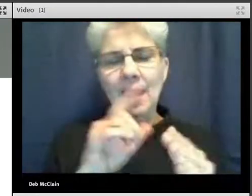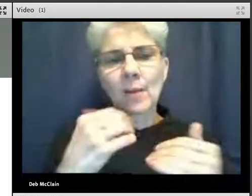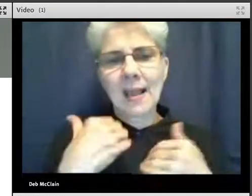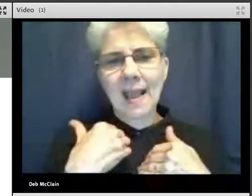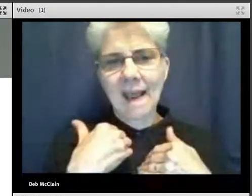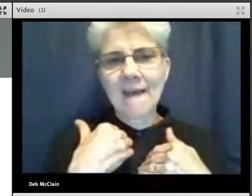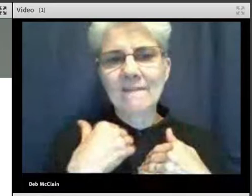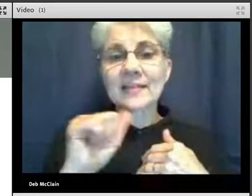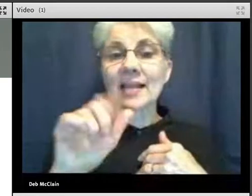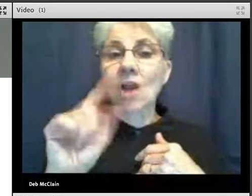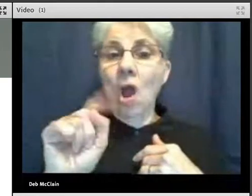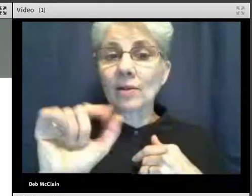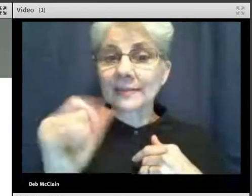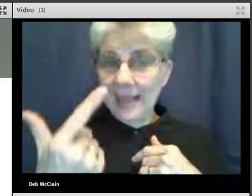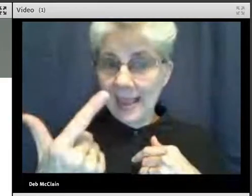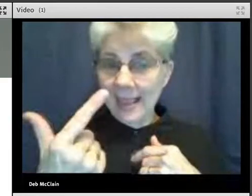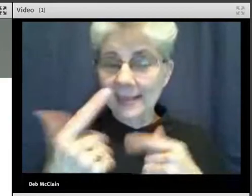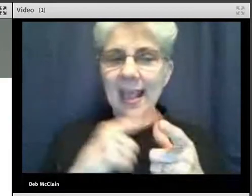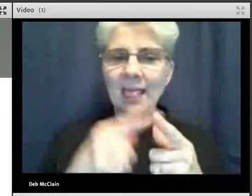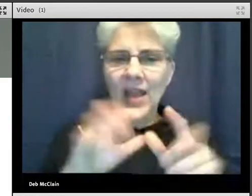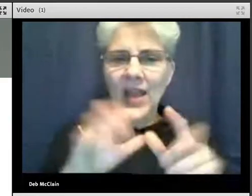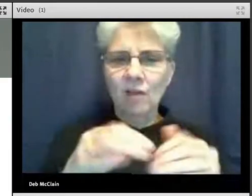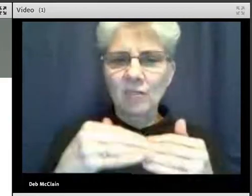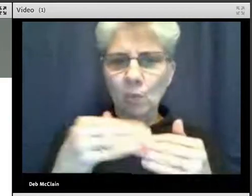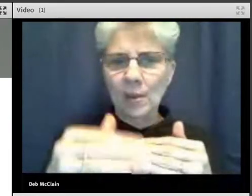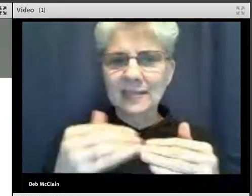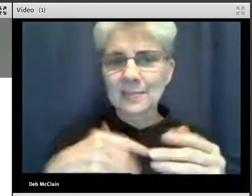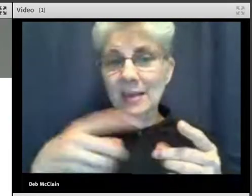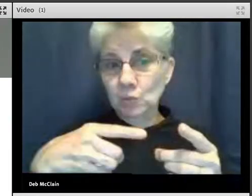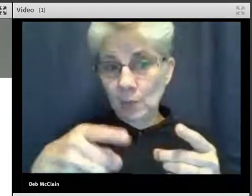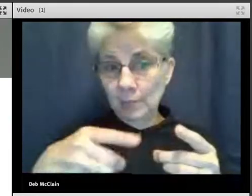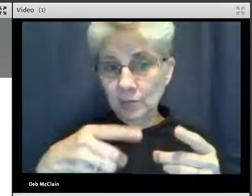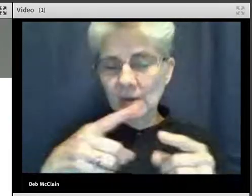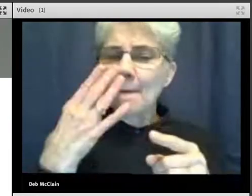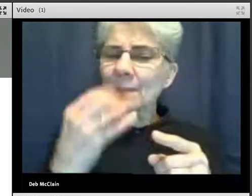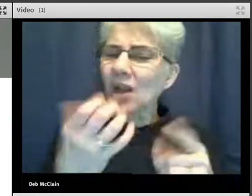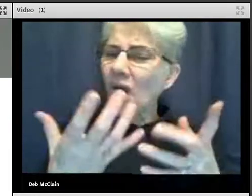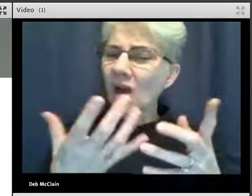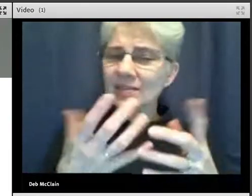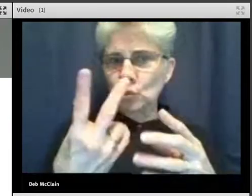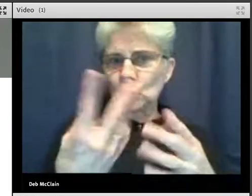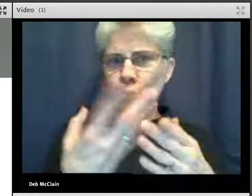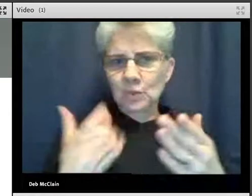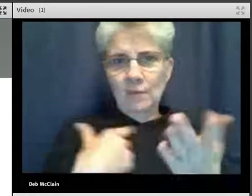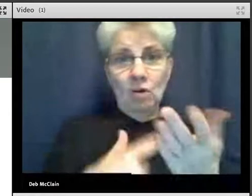I would do this, I would have it as an alt-tag something as an alt-tag, and then write the rest as my description